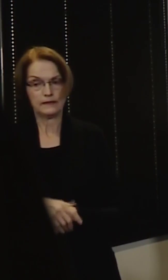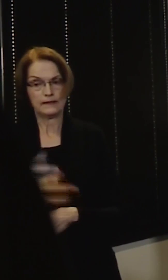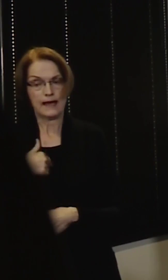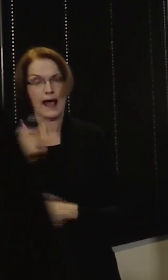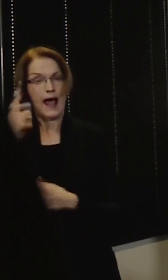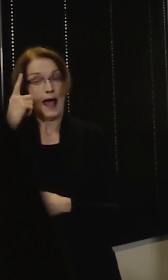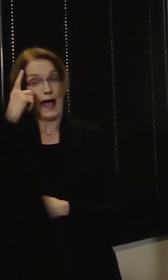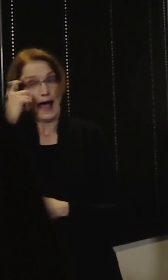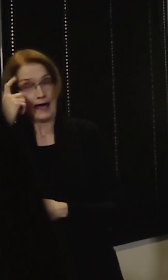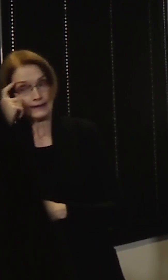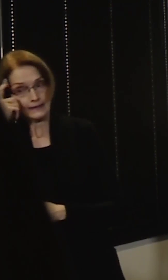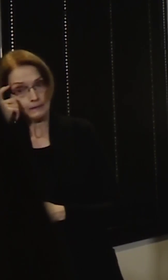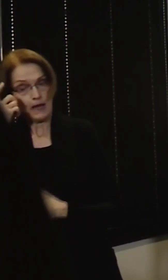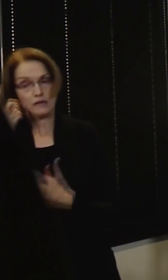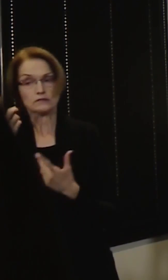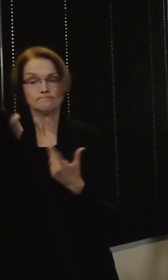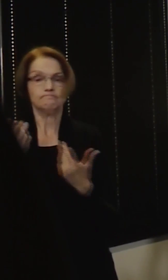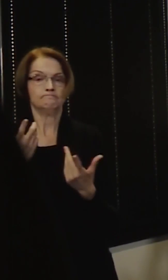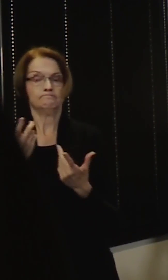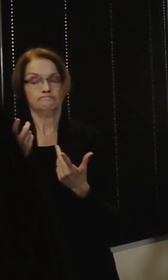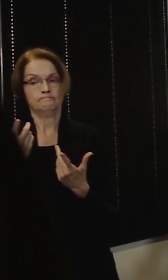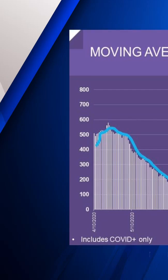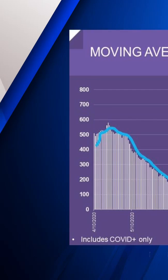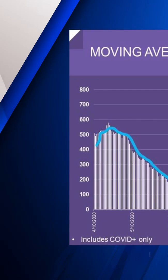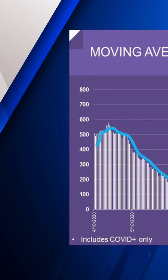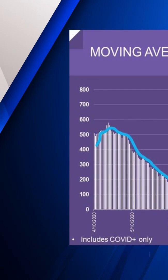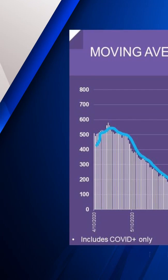HOSPITALIZATIONS WITH 61 AND A RECORD 16.5% POSITIVITY RATE I WOULD SUSPECT THAT THIS HIGH